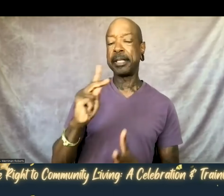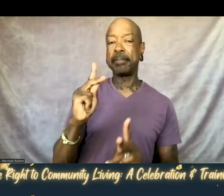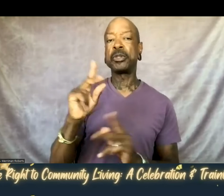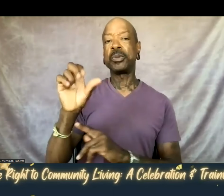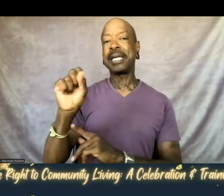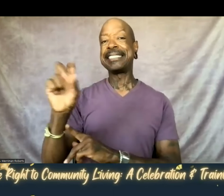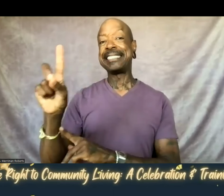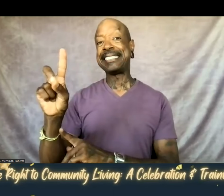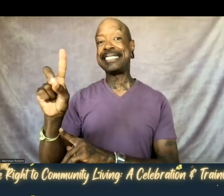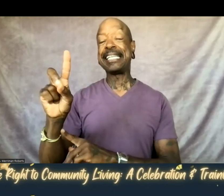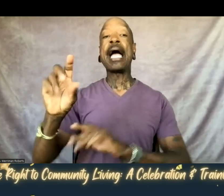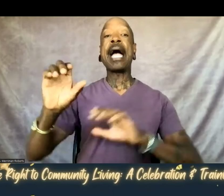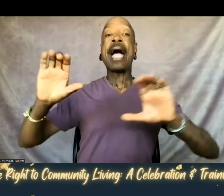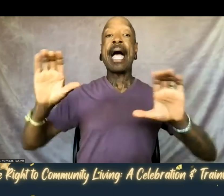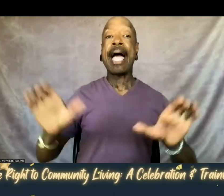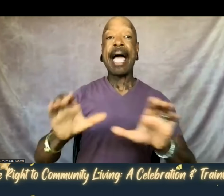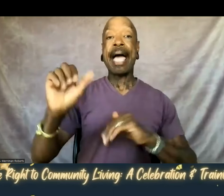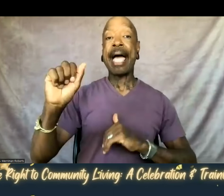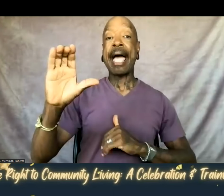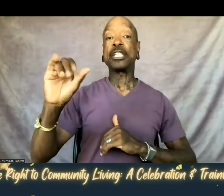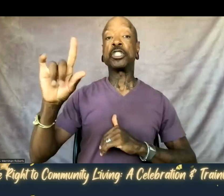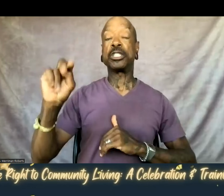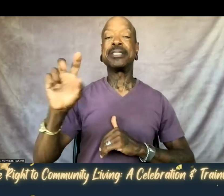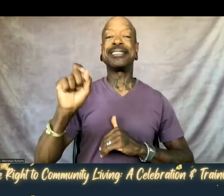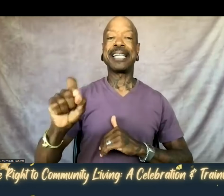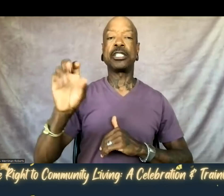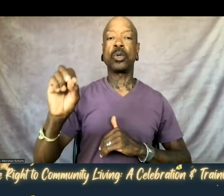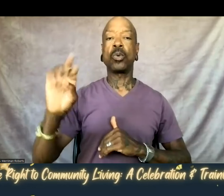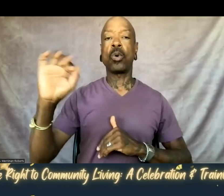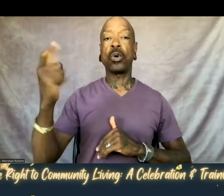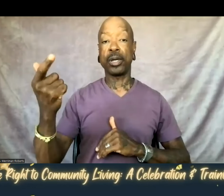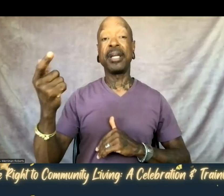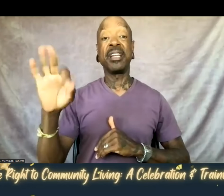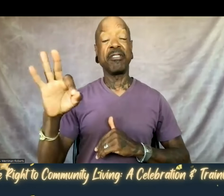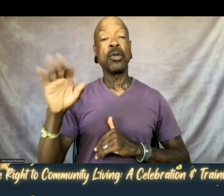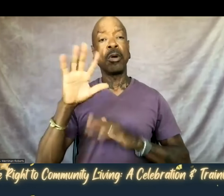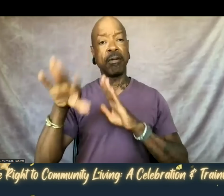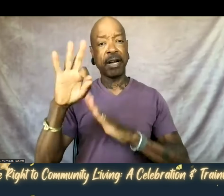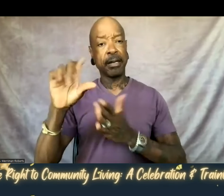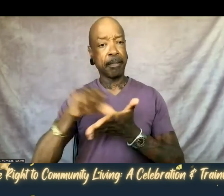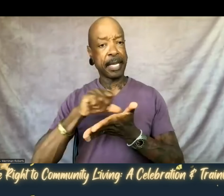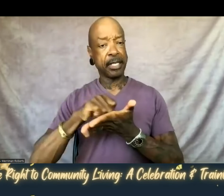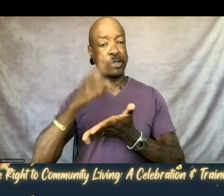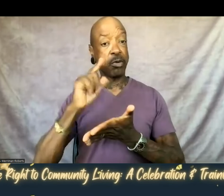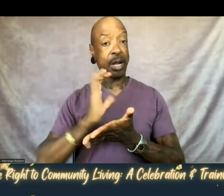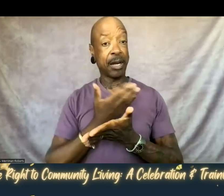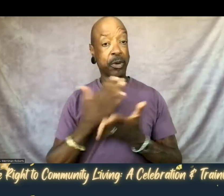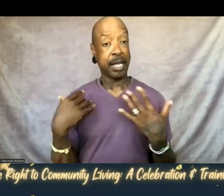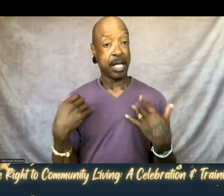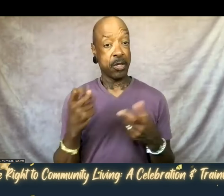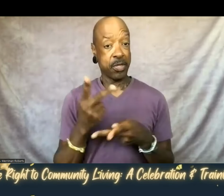can be forwarded to others? Yes, absolutely. So that's